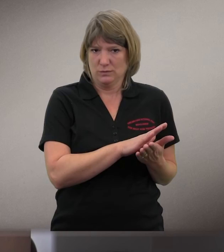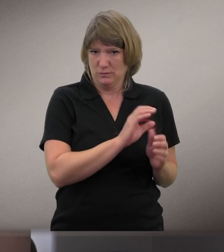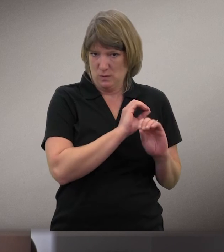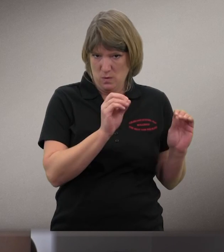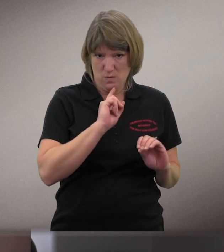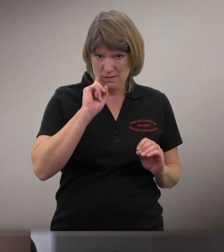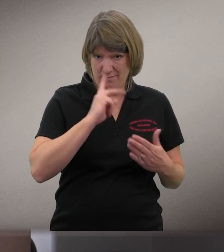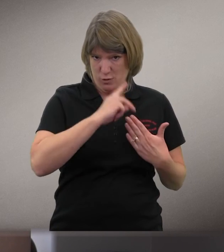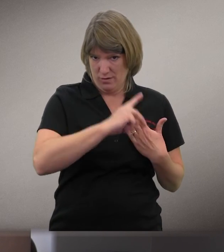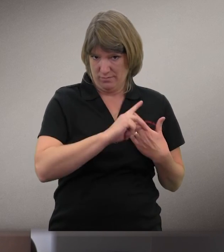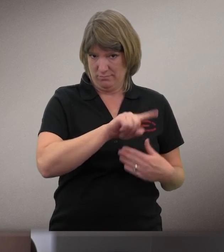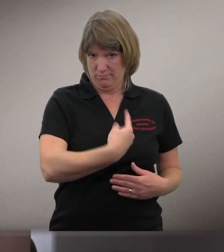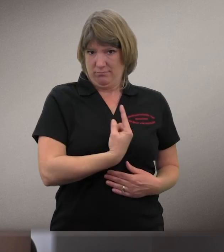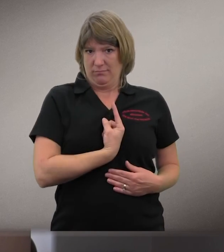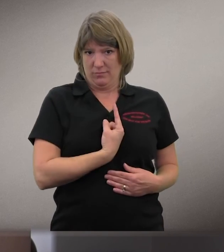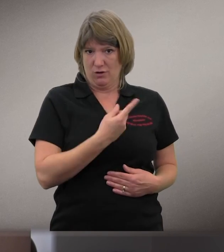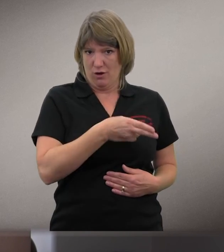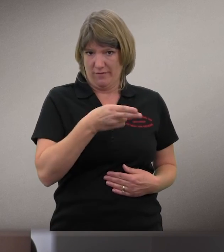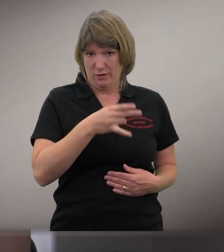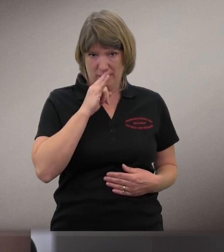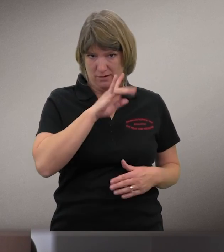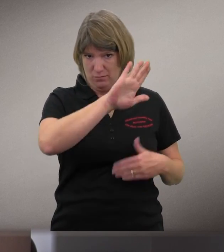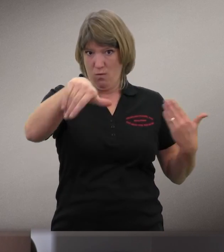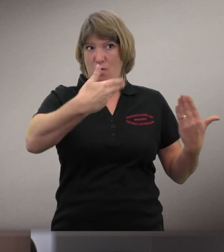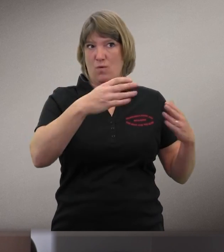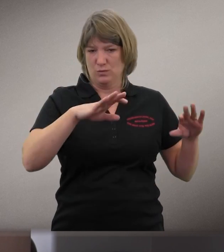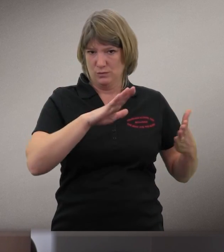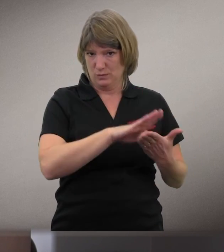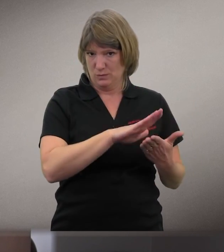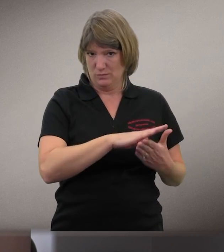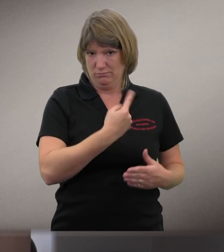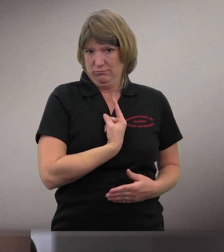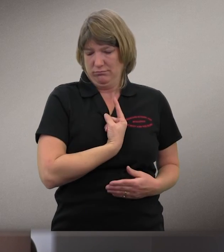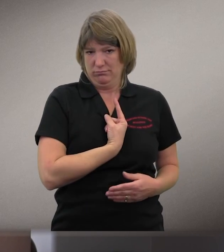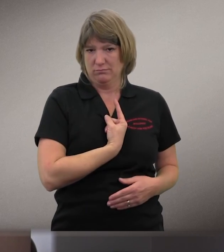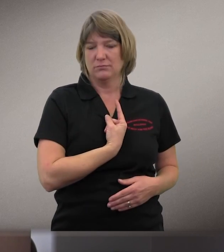and they didn't have a deaf program or anything. I was the only hard of hearing kid in the whole school.